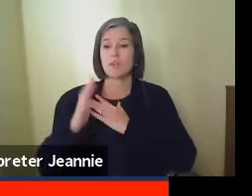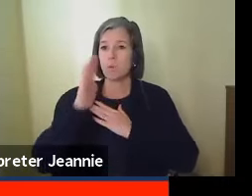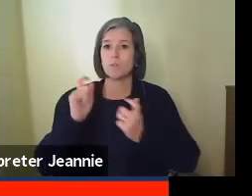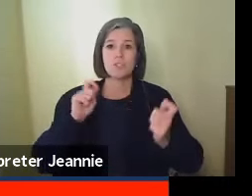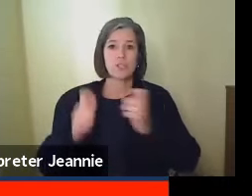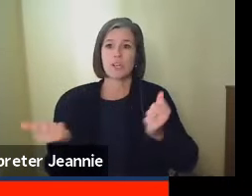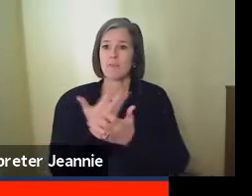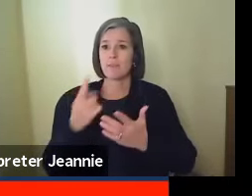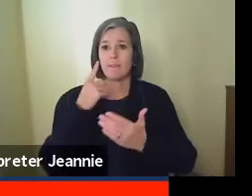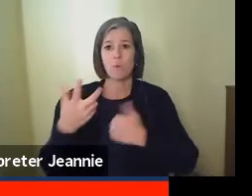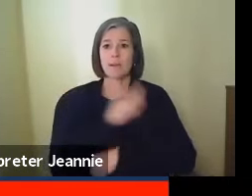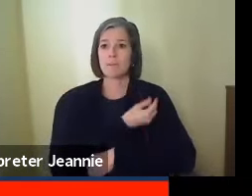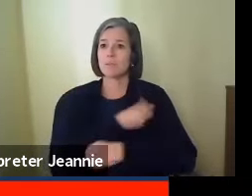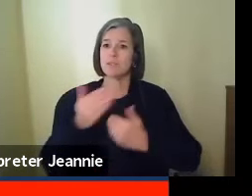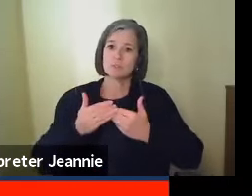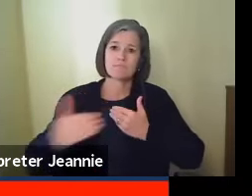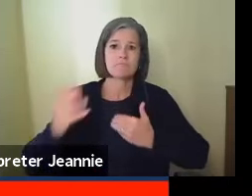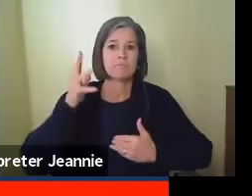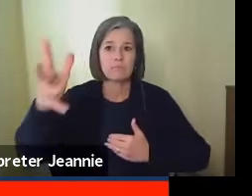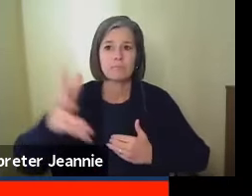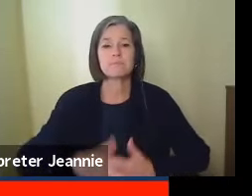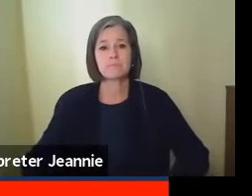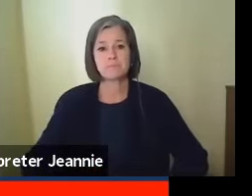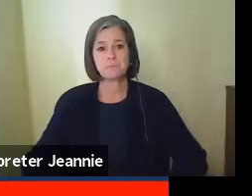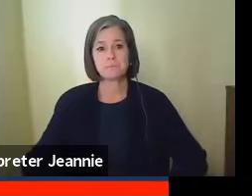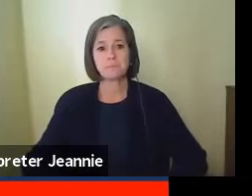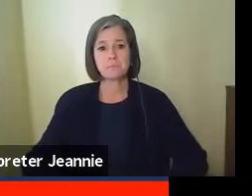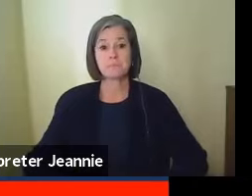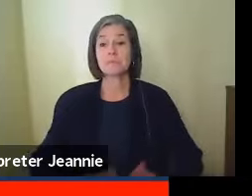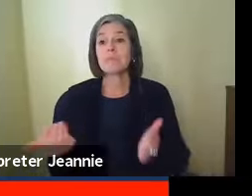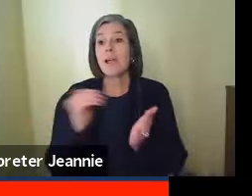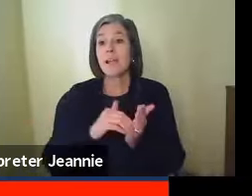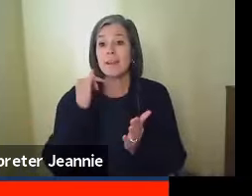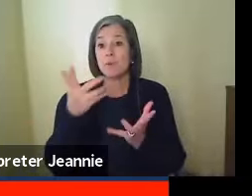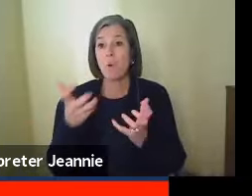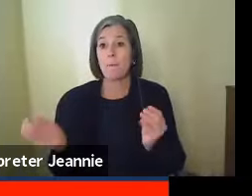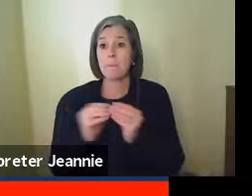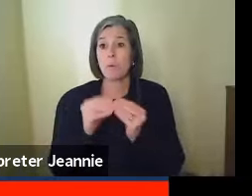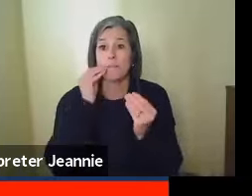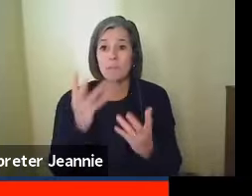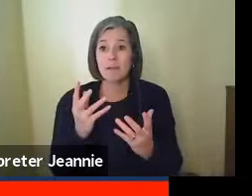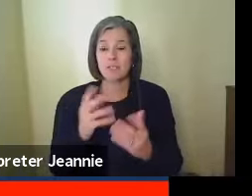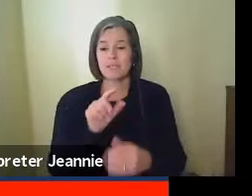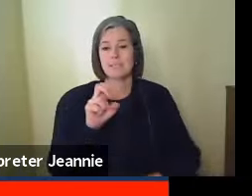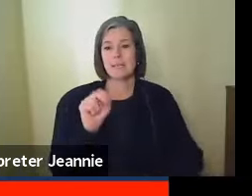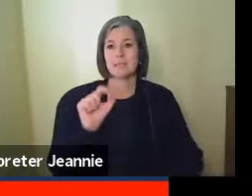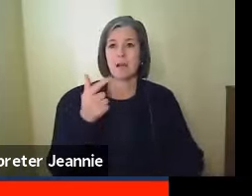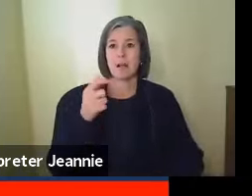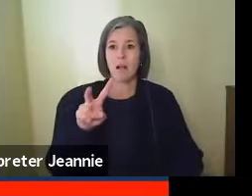Once again if you want more information go to TN.gov/health, click on the yellow bar